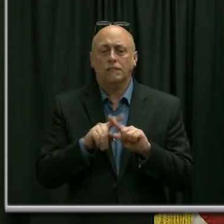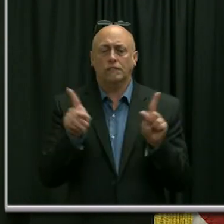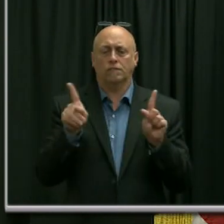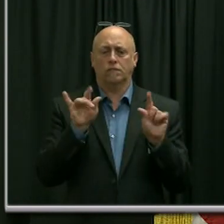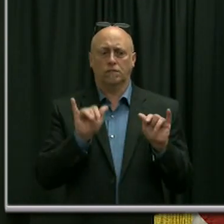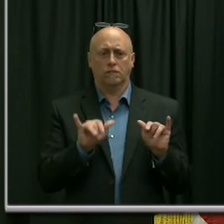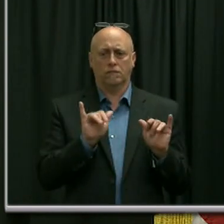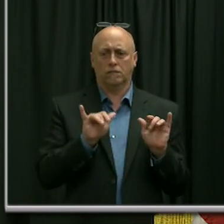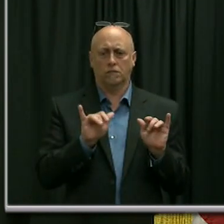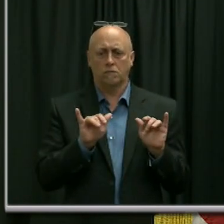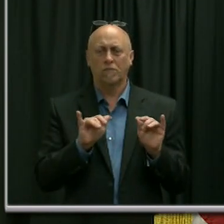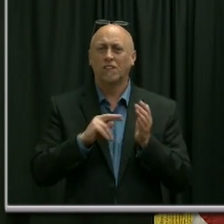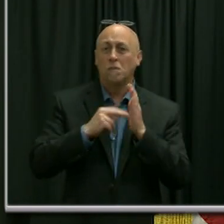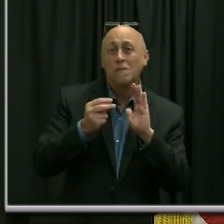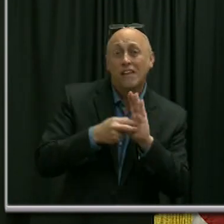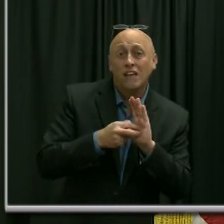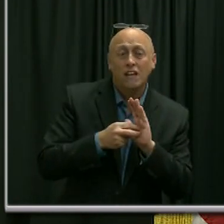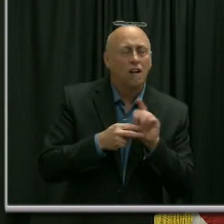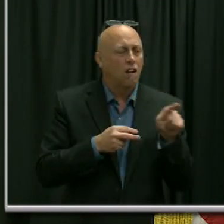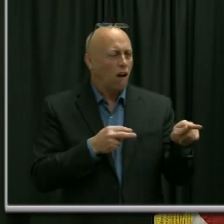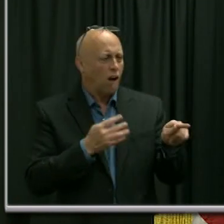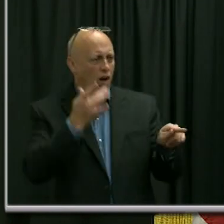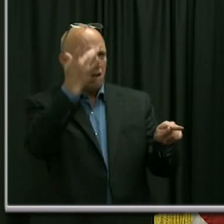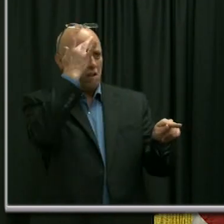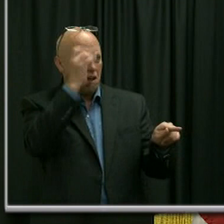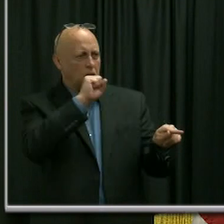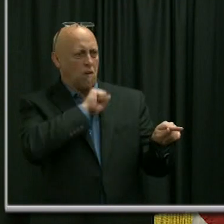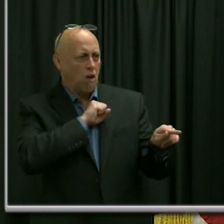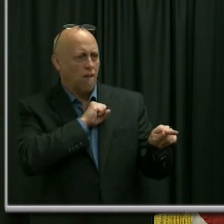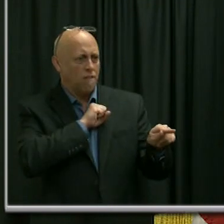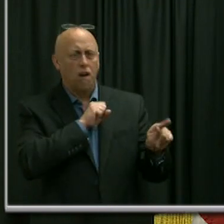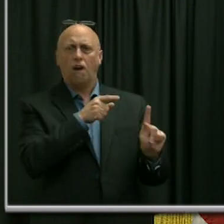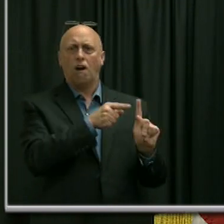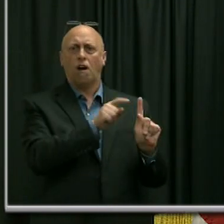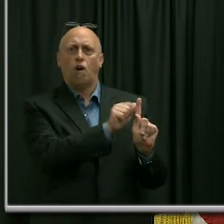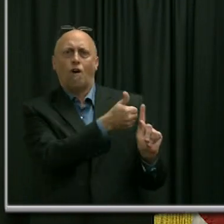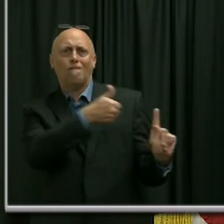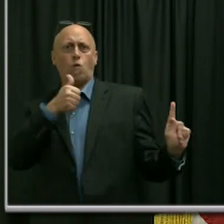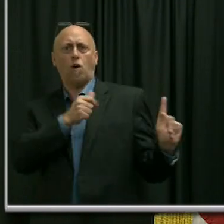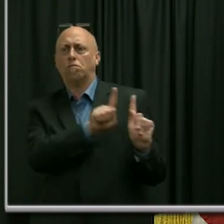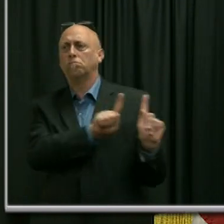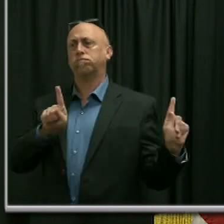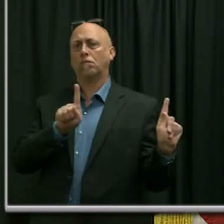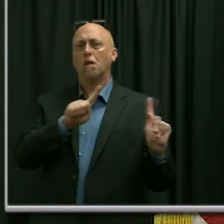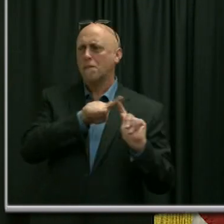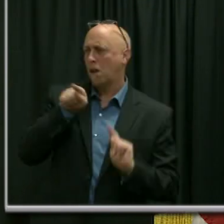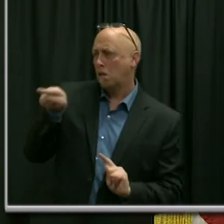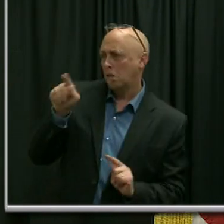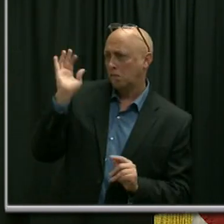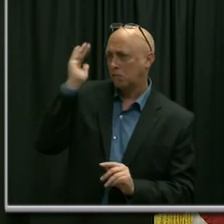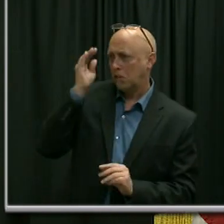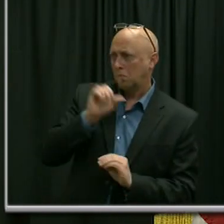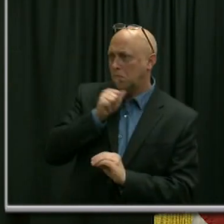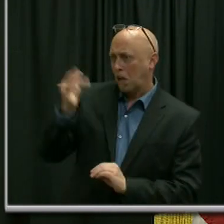NEED TO TAKE ARE VERY MUCH DIFFERENT THAN SIMPLY AVOIDING